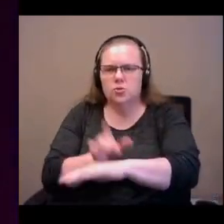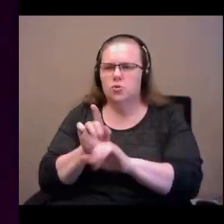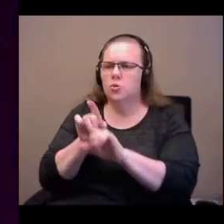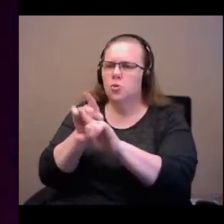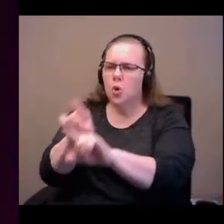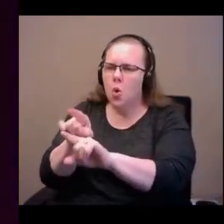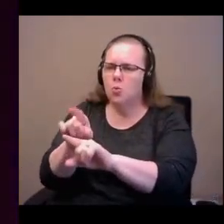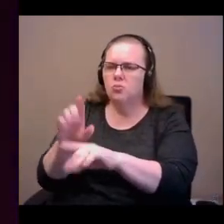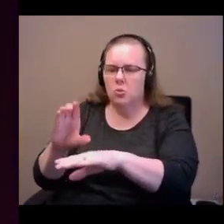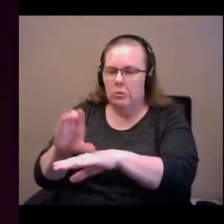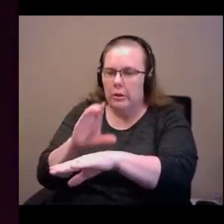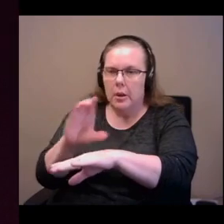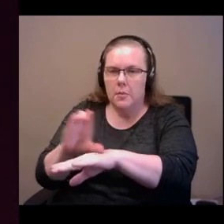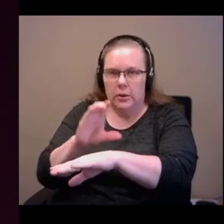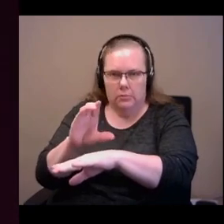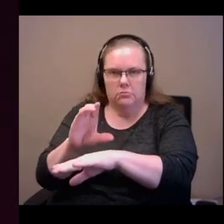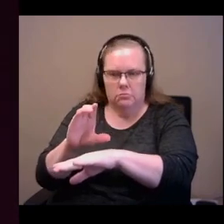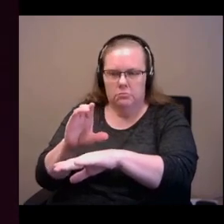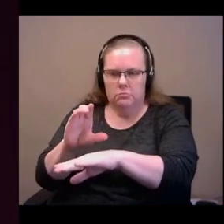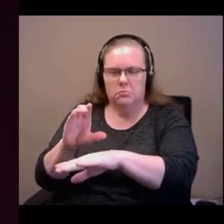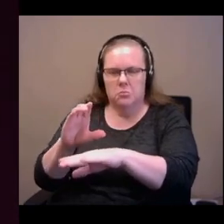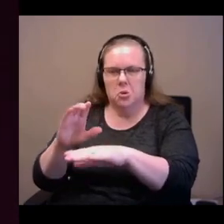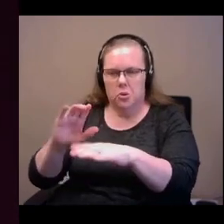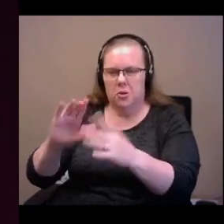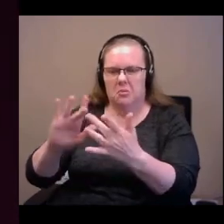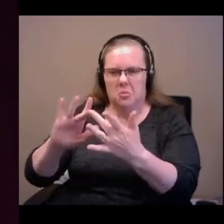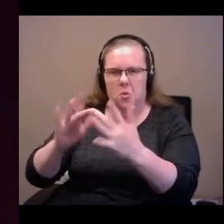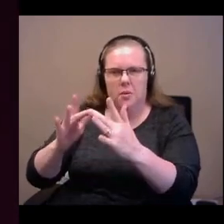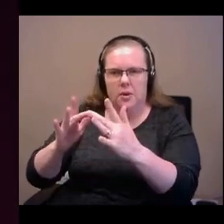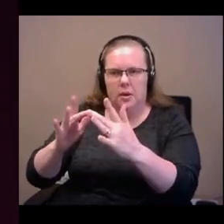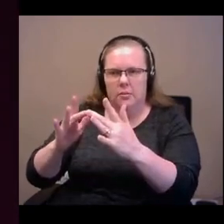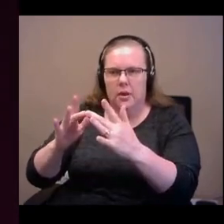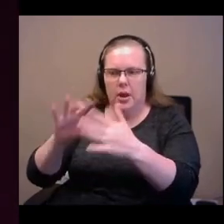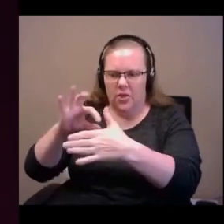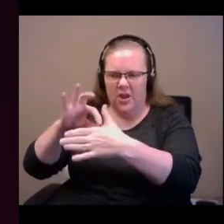content. What made that content more helpful? And if you was just good period, you should